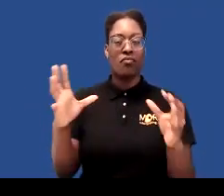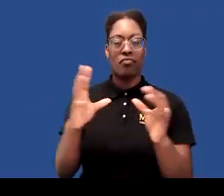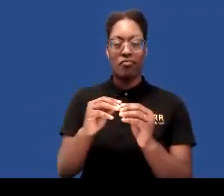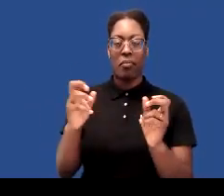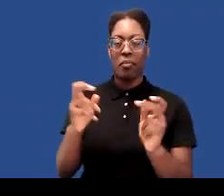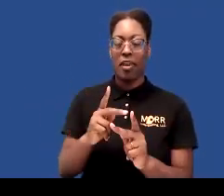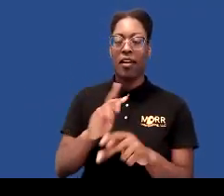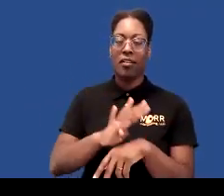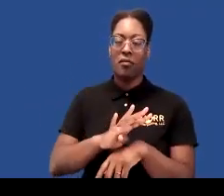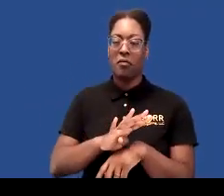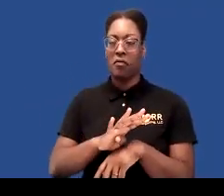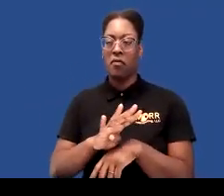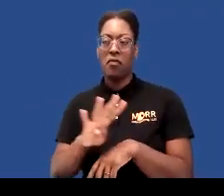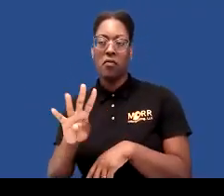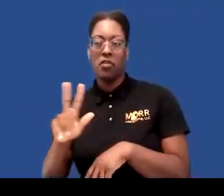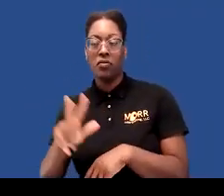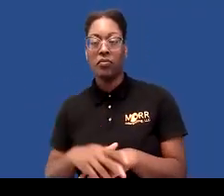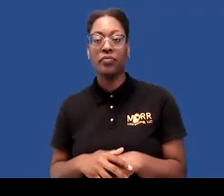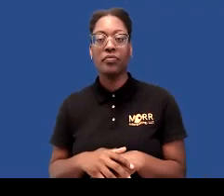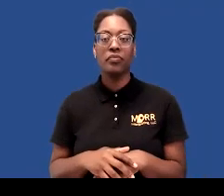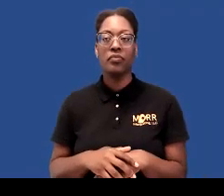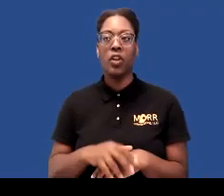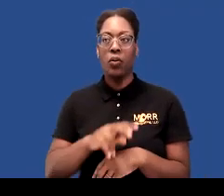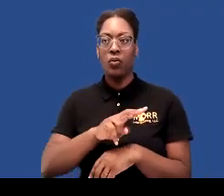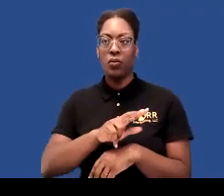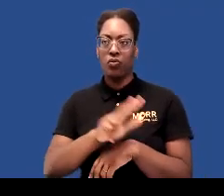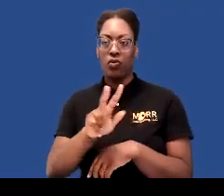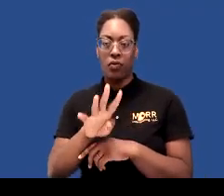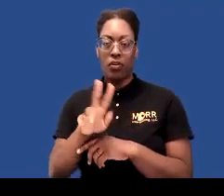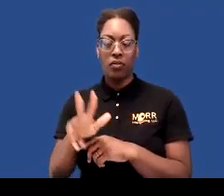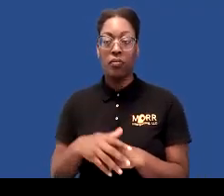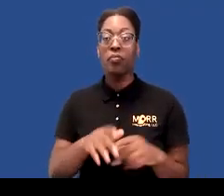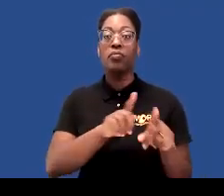but if you would like to post your questions in the chat box I see a couple of those rolling in now feel free.